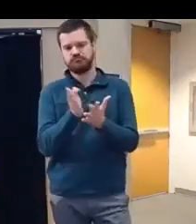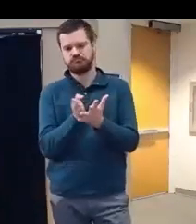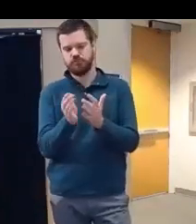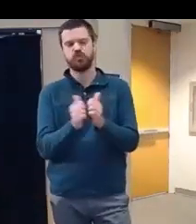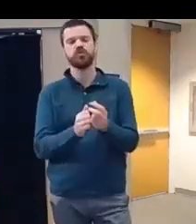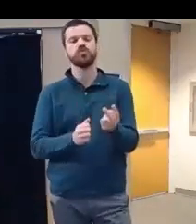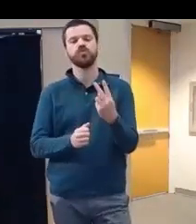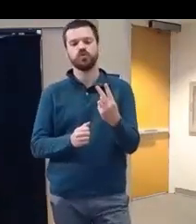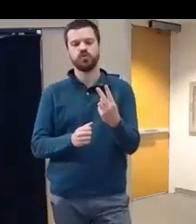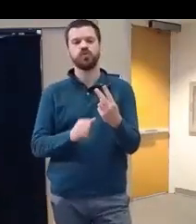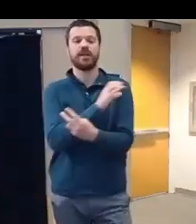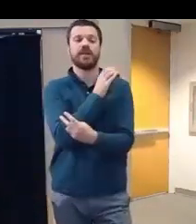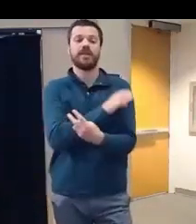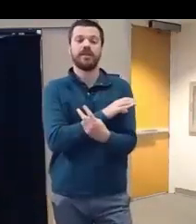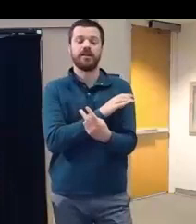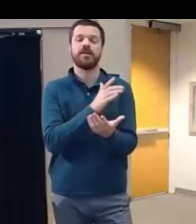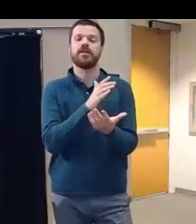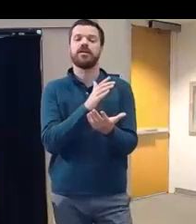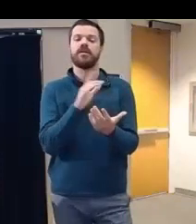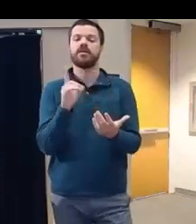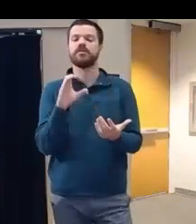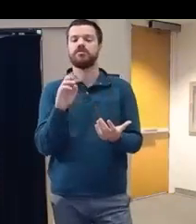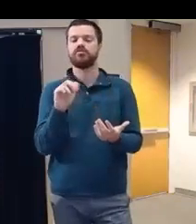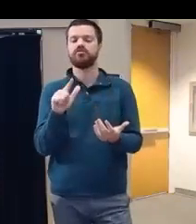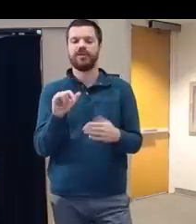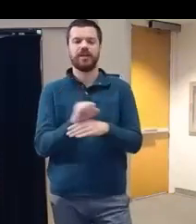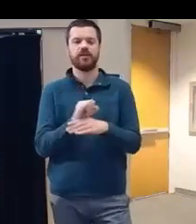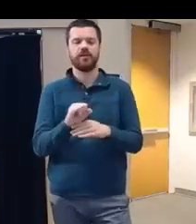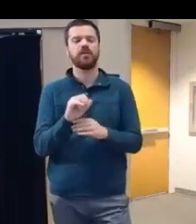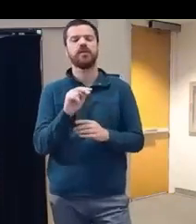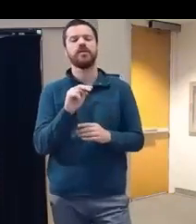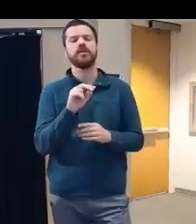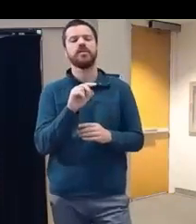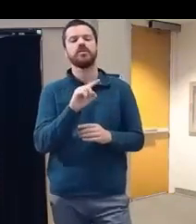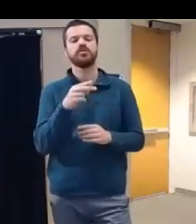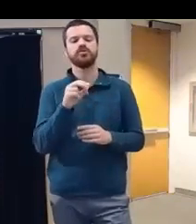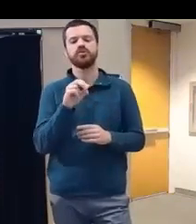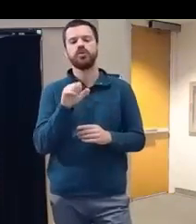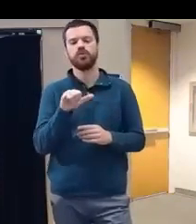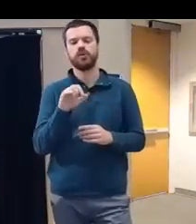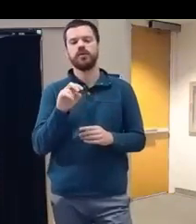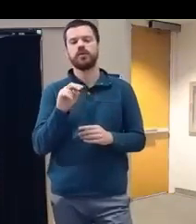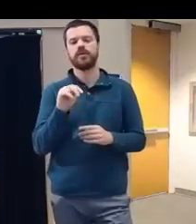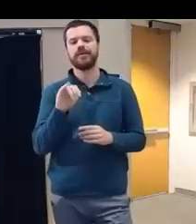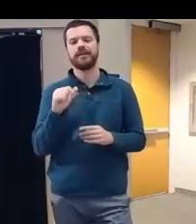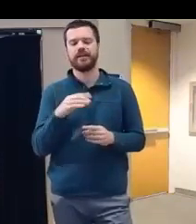Clinical Psychology doctoral interns Zoe ning and Ellen Hart as well as a medical student